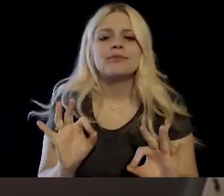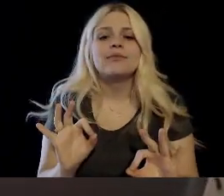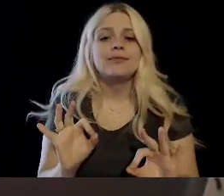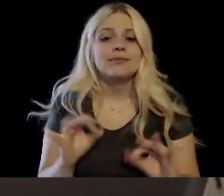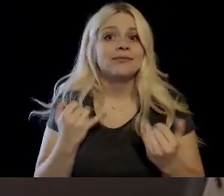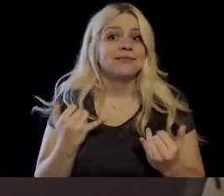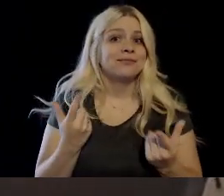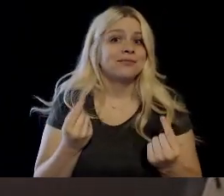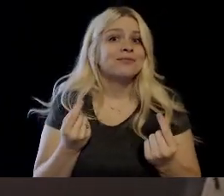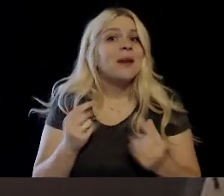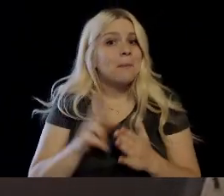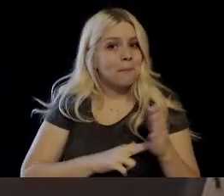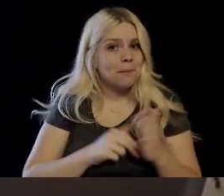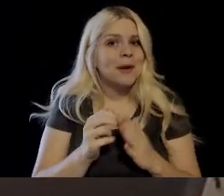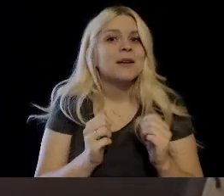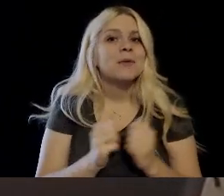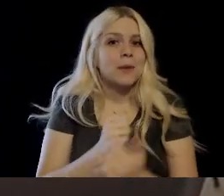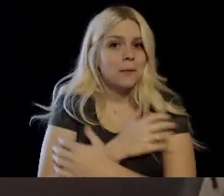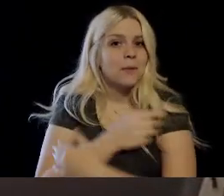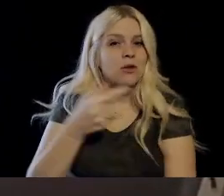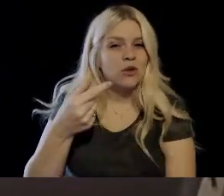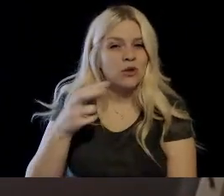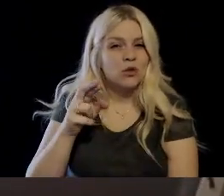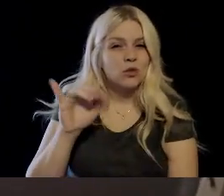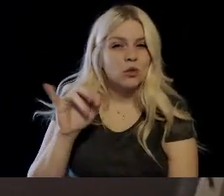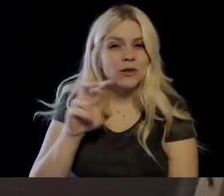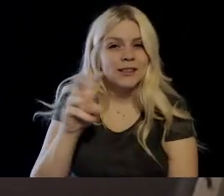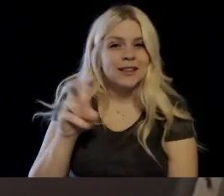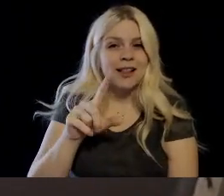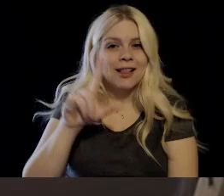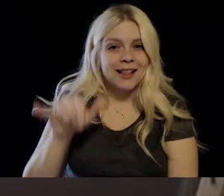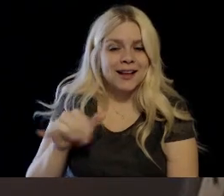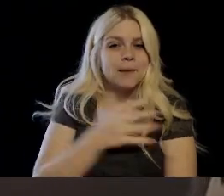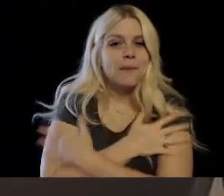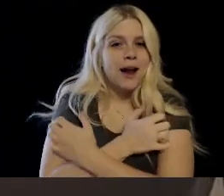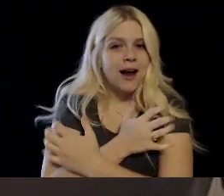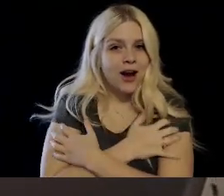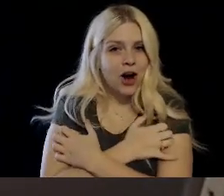Bears. Nancy, thank you so much for your donation. Ace, hello - one of our giraffe volunteers.